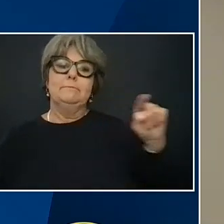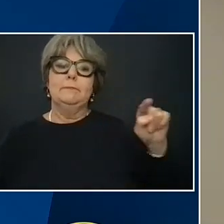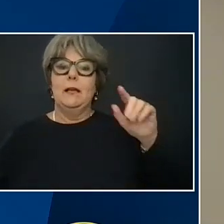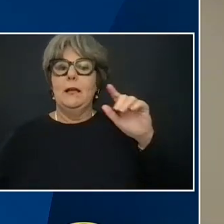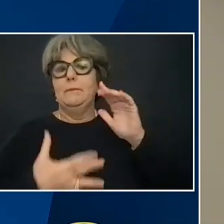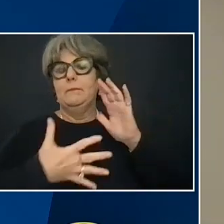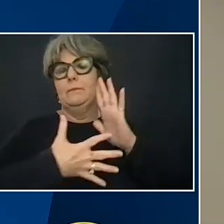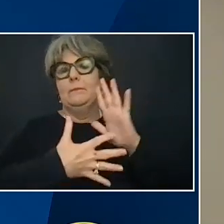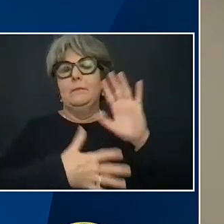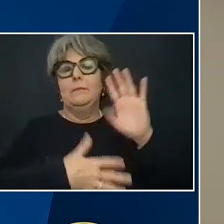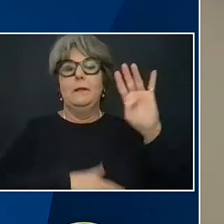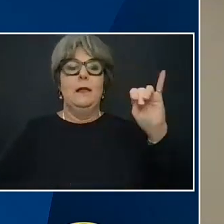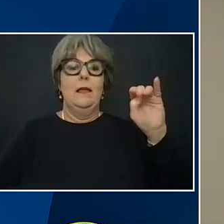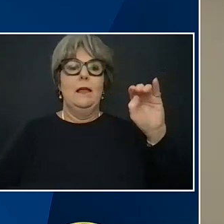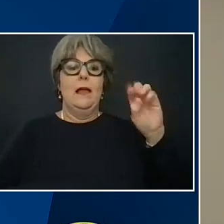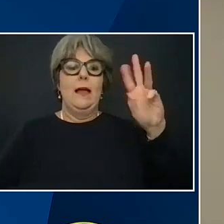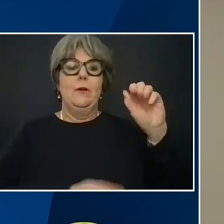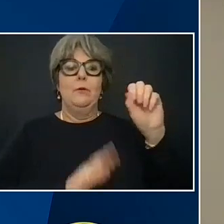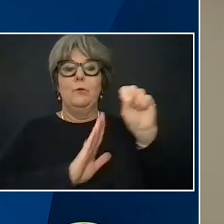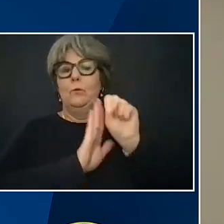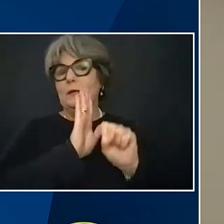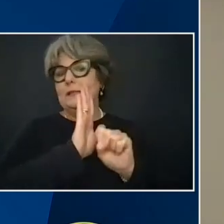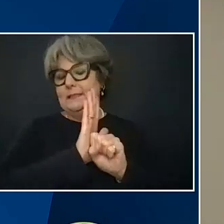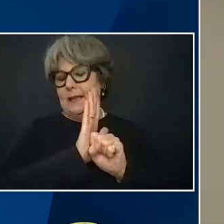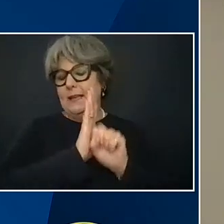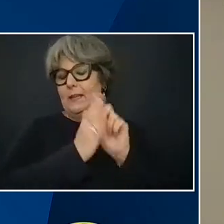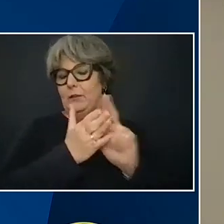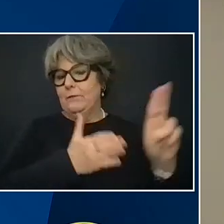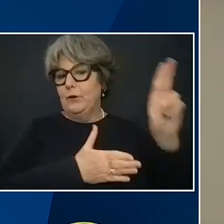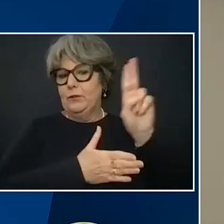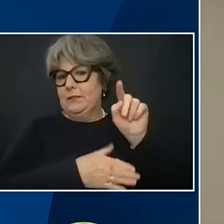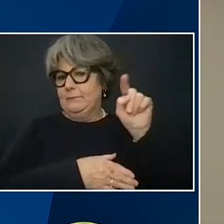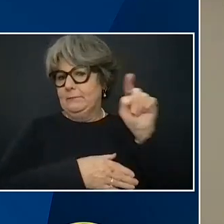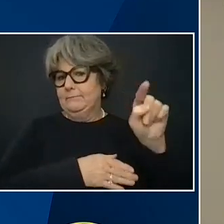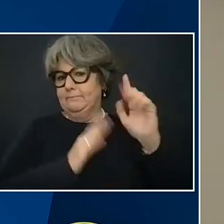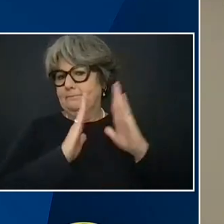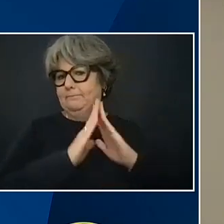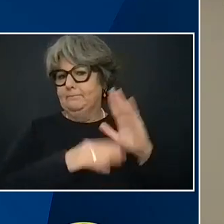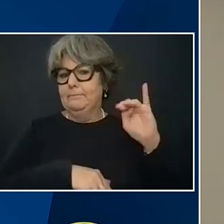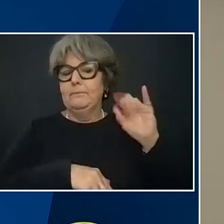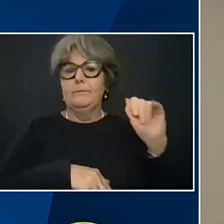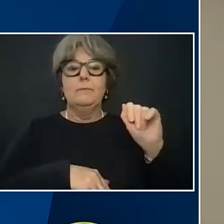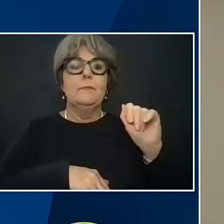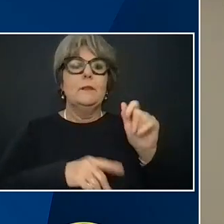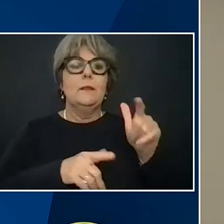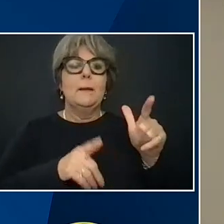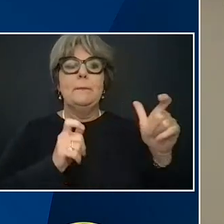University in Ames, Iowa. At Iowa State, we have a program called Immediate Access that gives me really easy